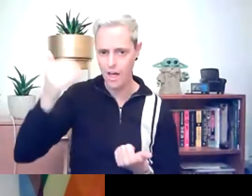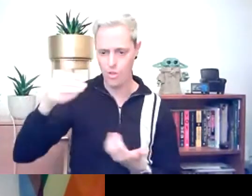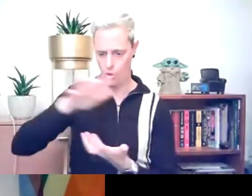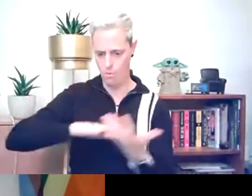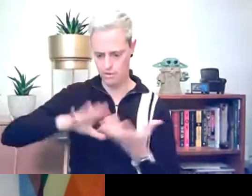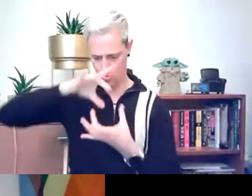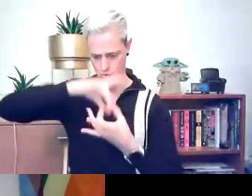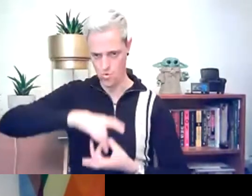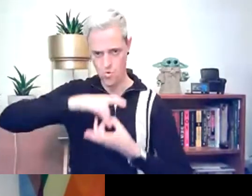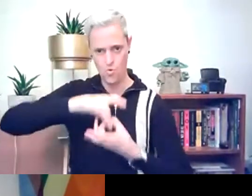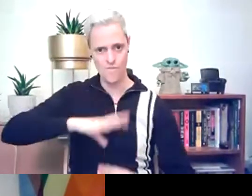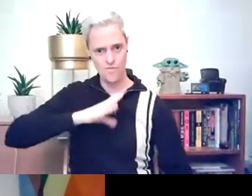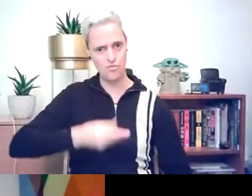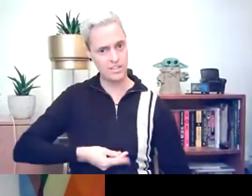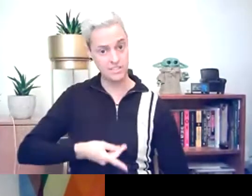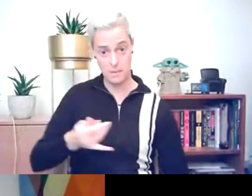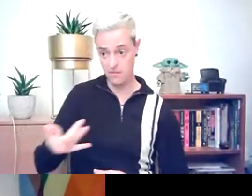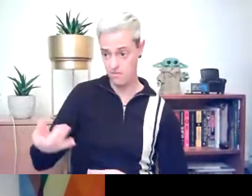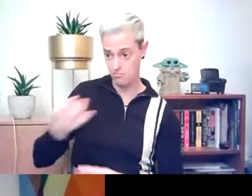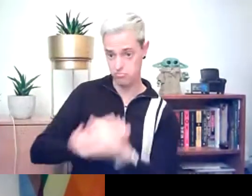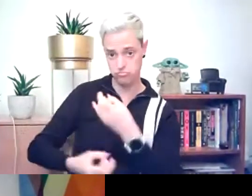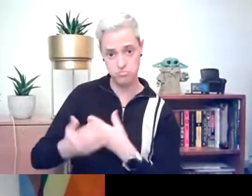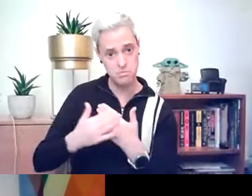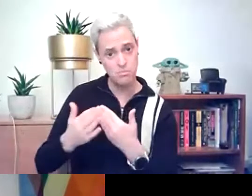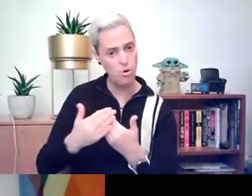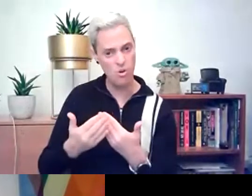that. And maybe we could just speak a bit sort of by other base, what are the basic